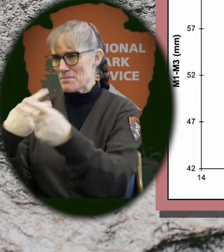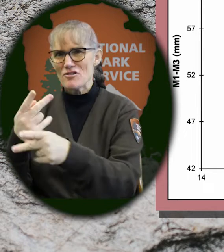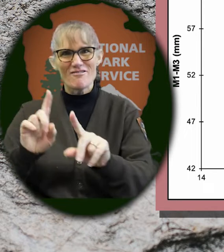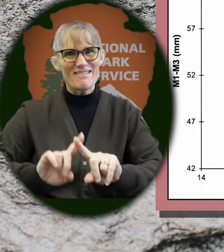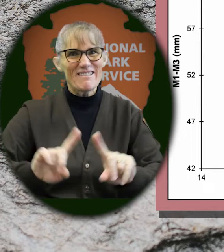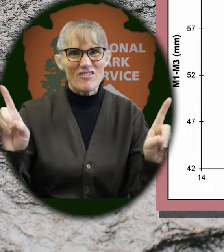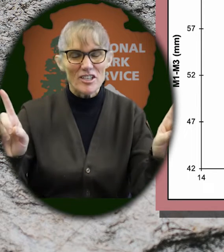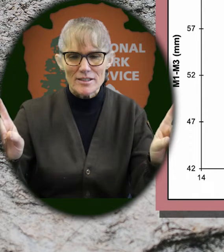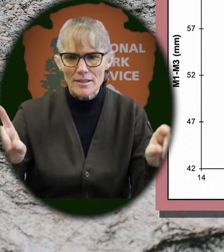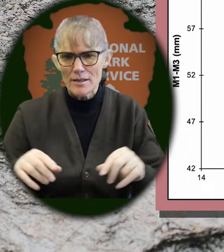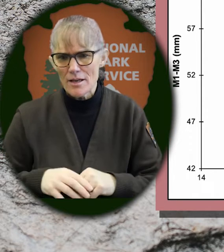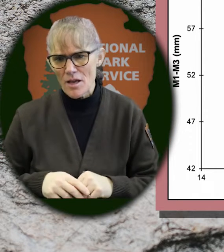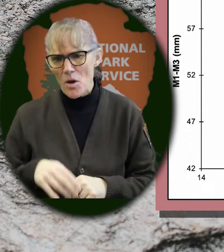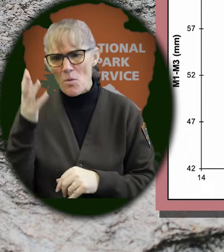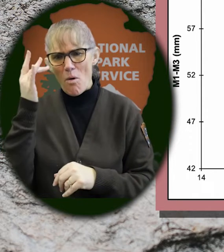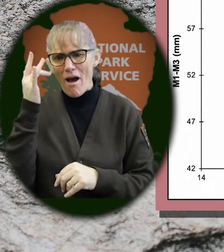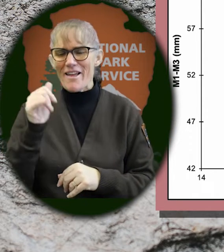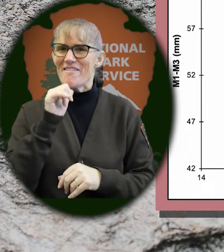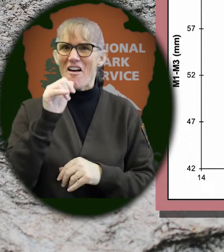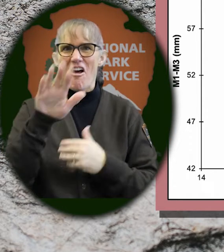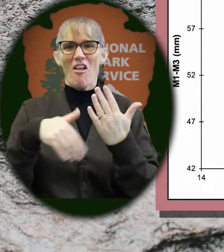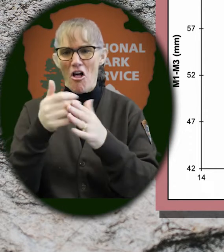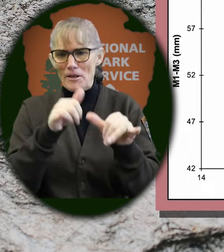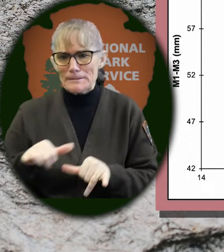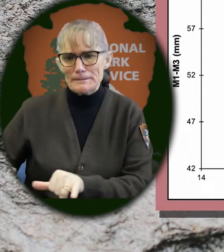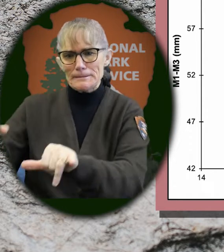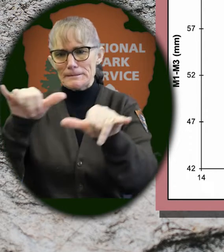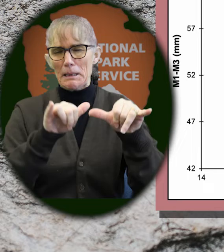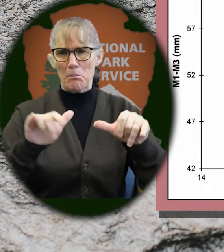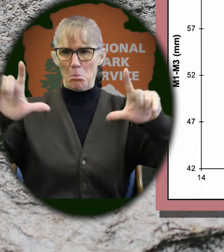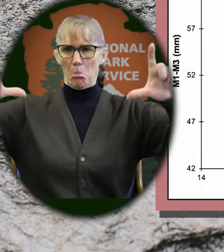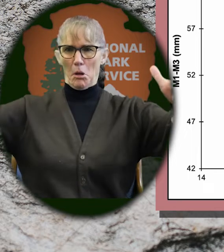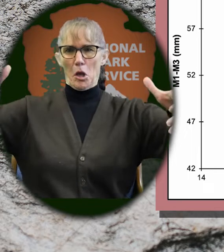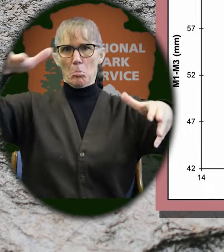because they're not clustering um together in size categories.